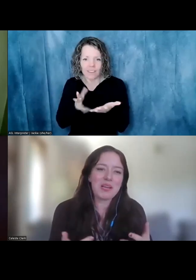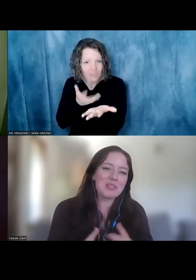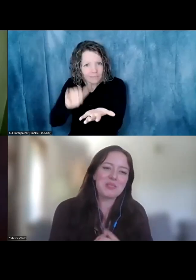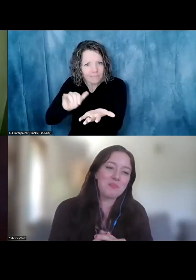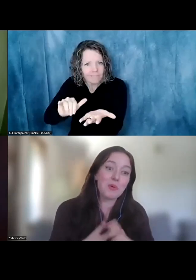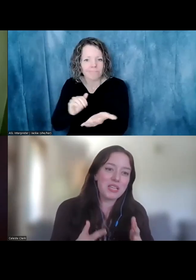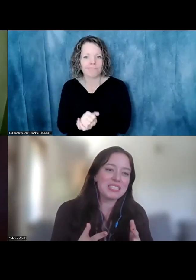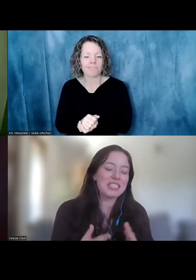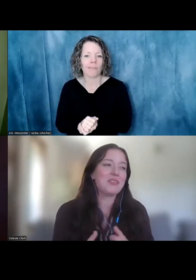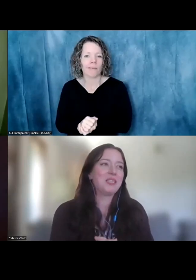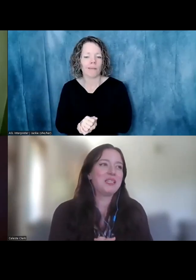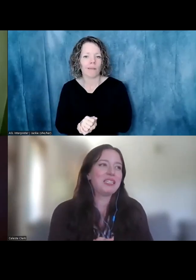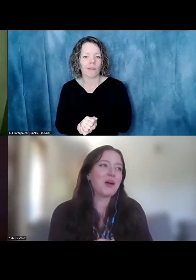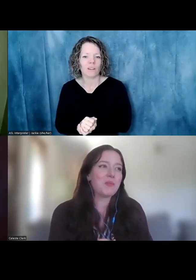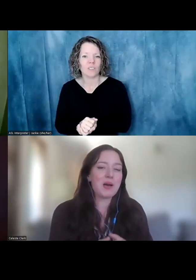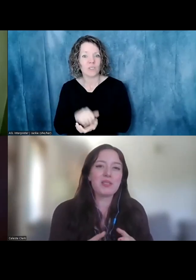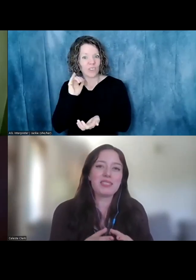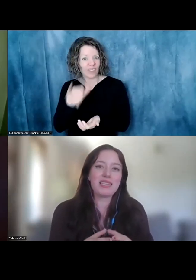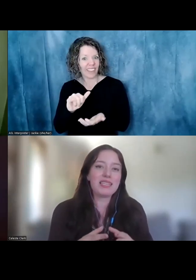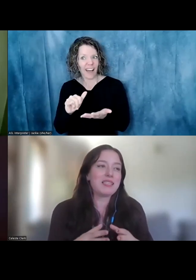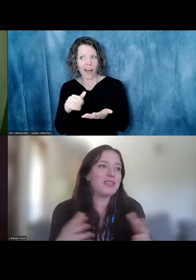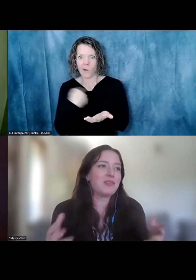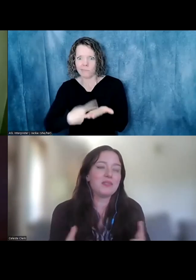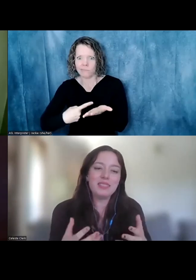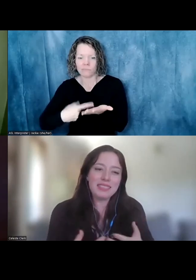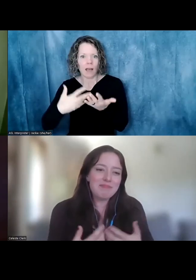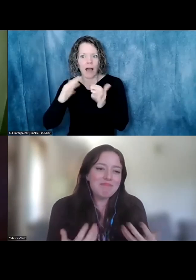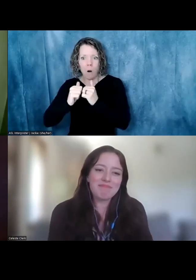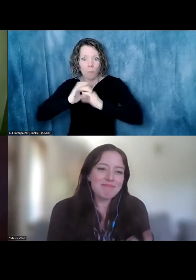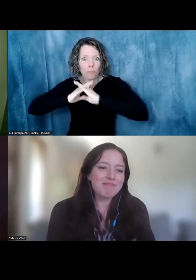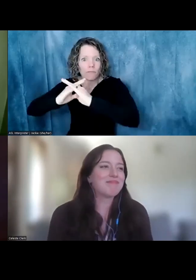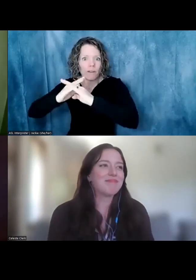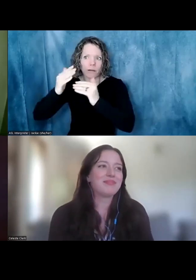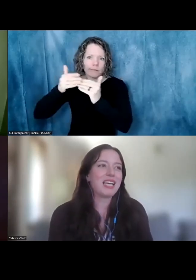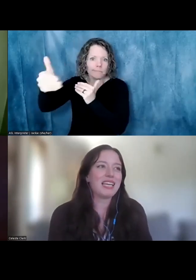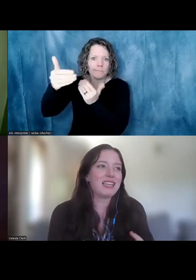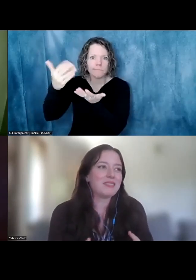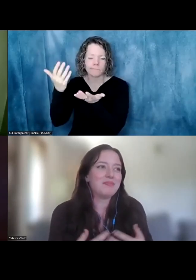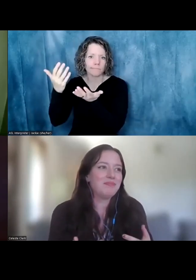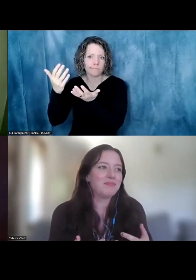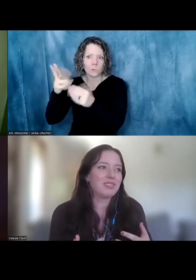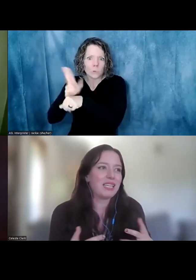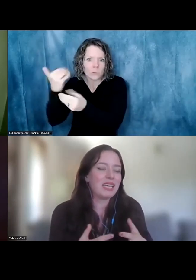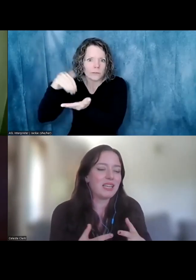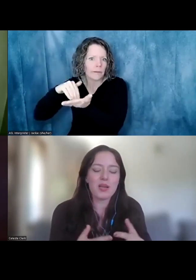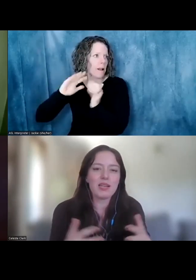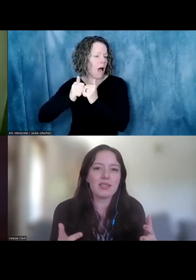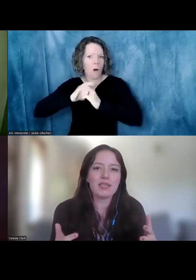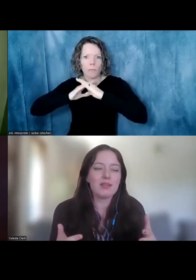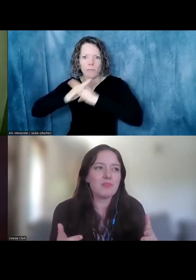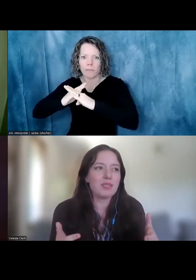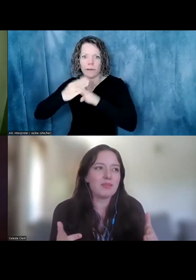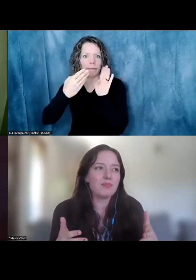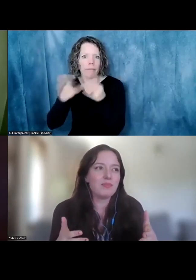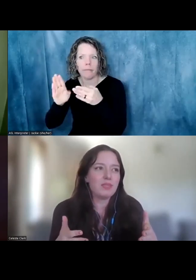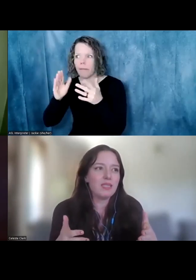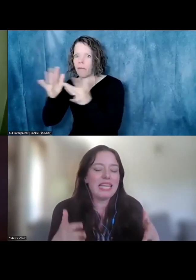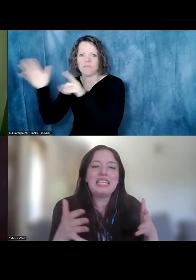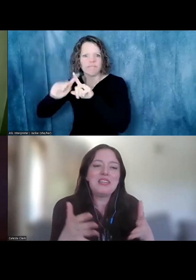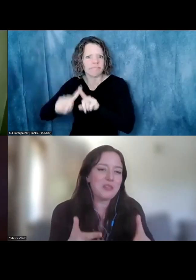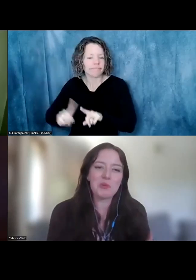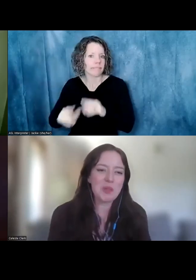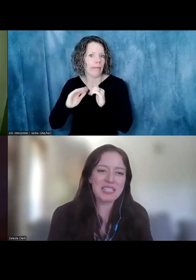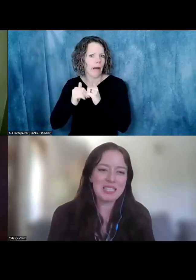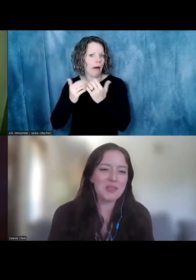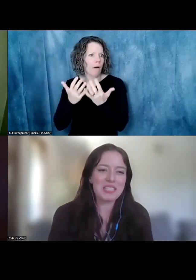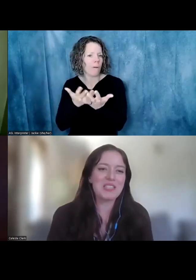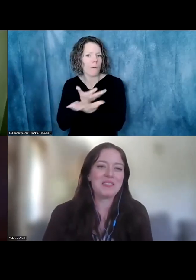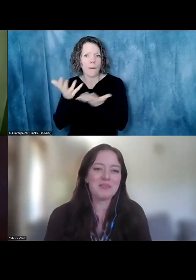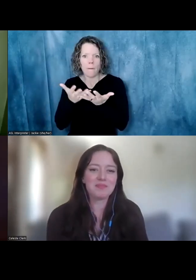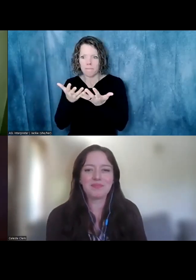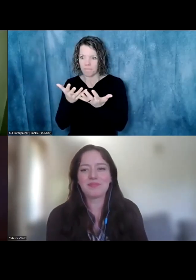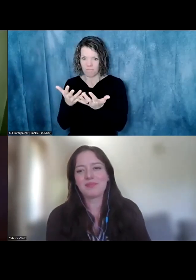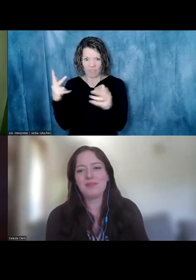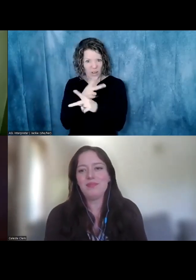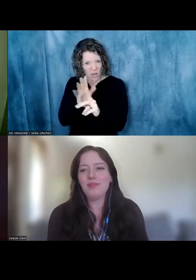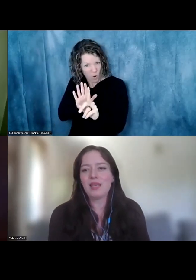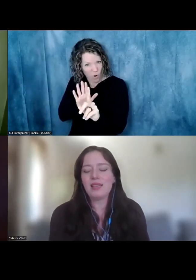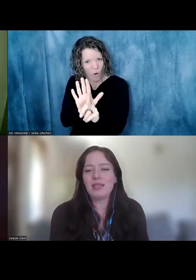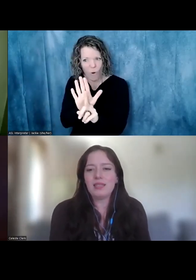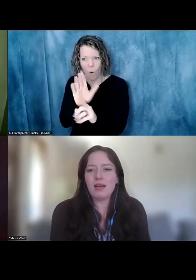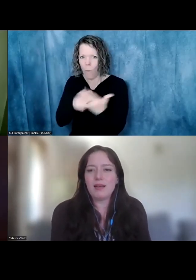I guess, preventative. Talk about, you know, getting a way of individualized intervention.